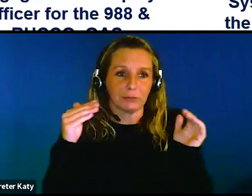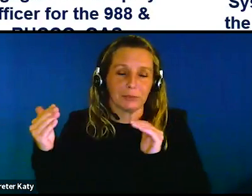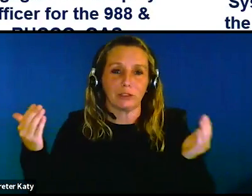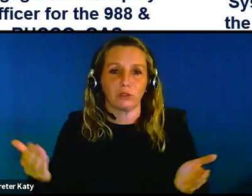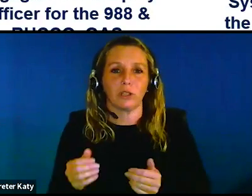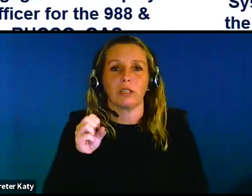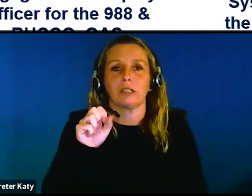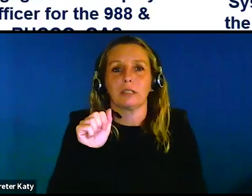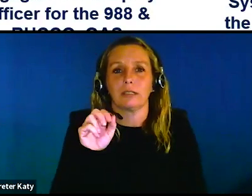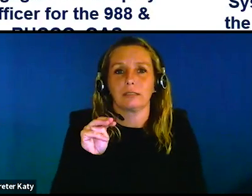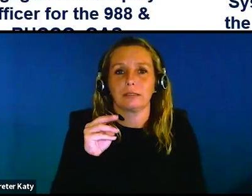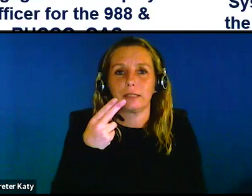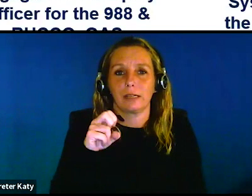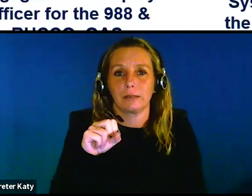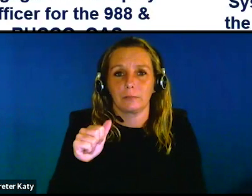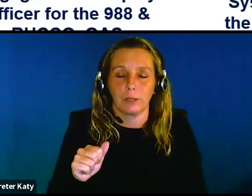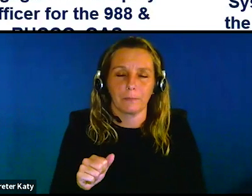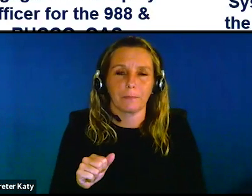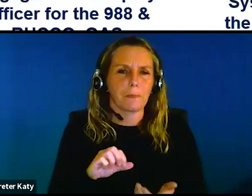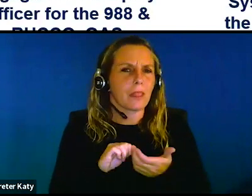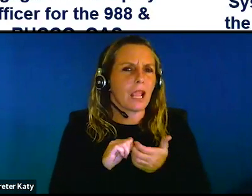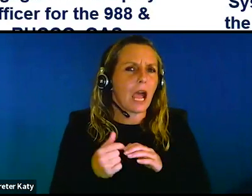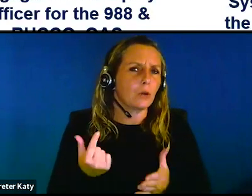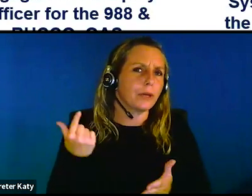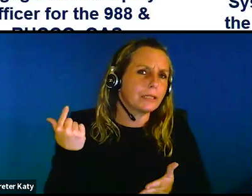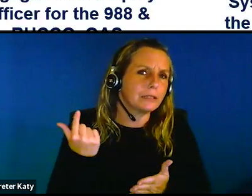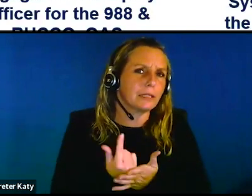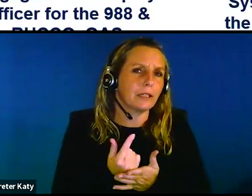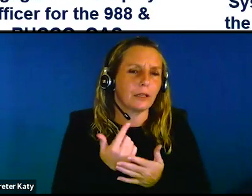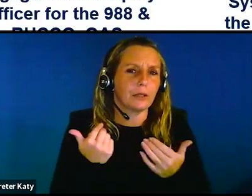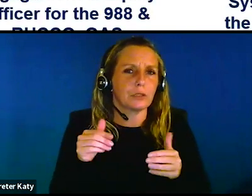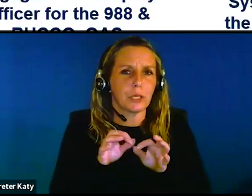But how do we really ensure that this critically important service